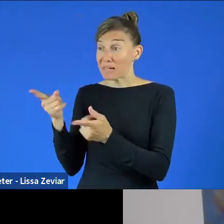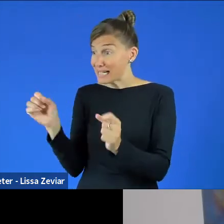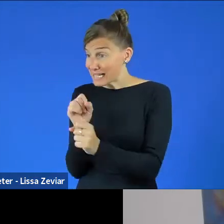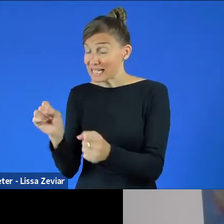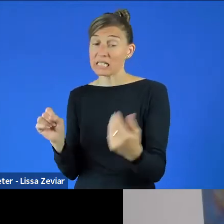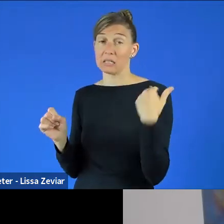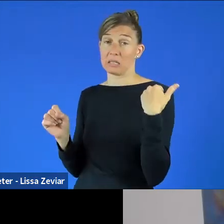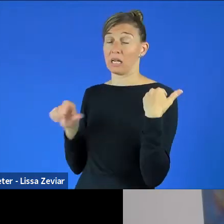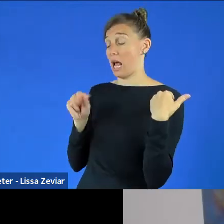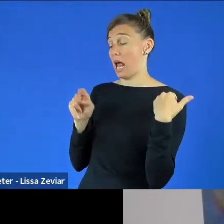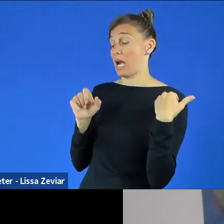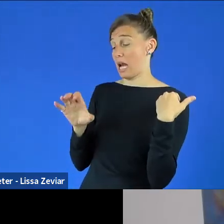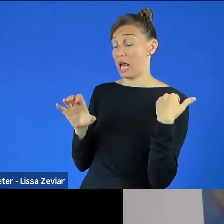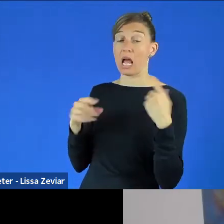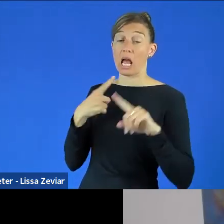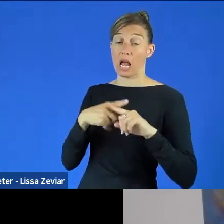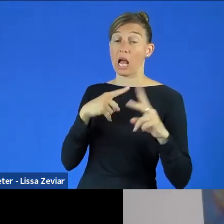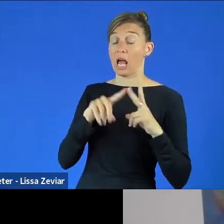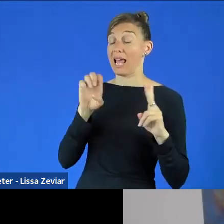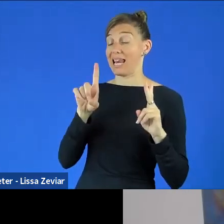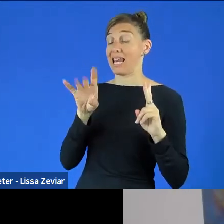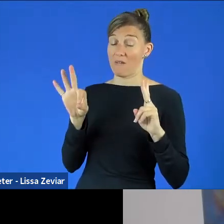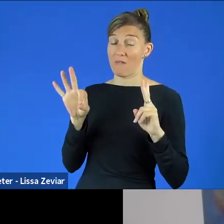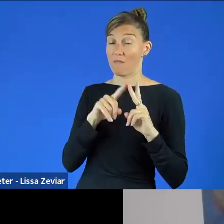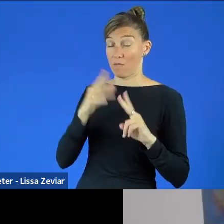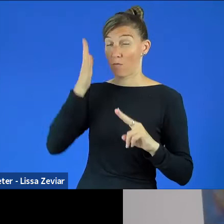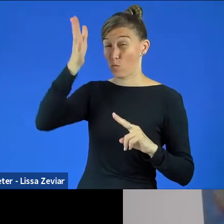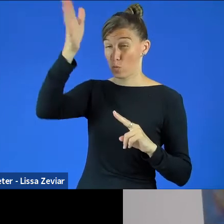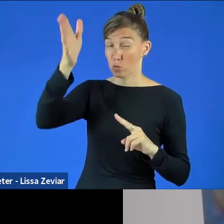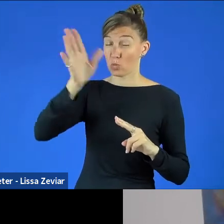Together with EDF, we will be active in the future standardisation requests.